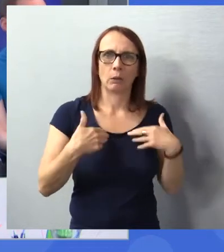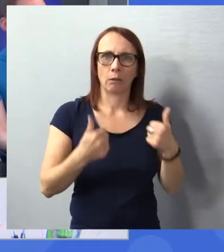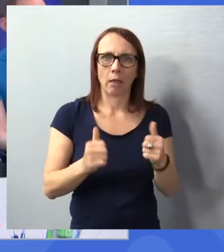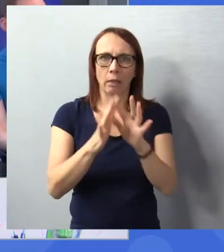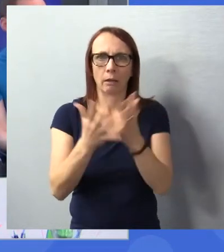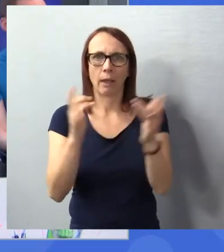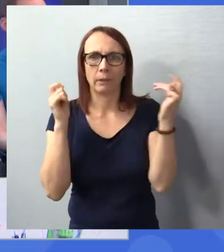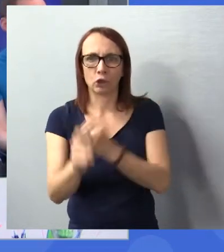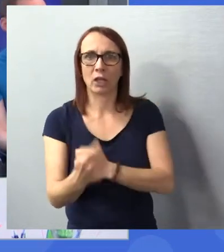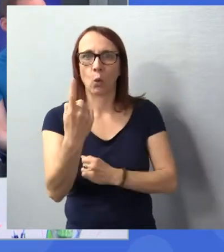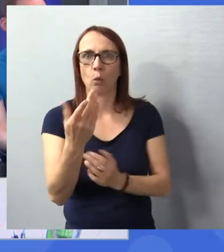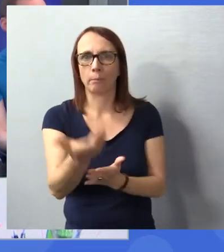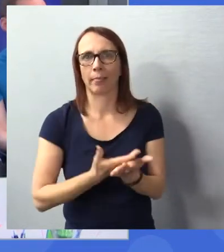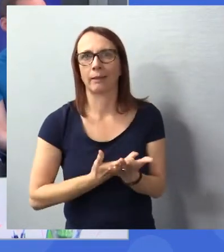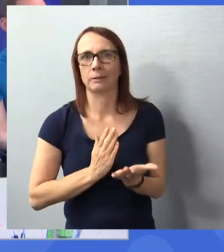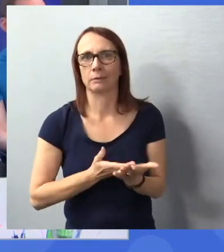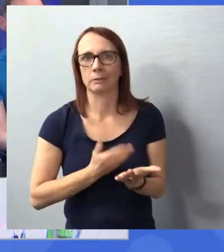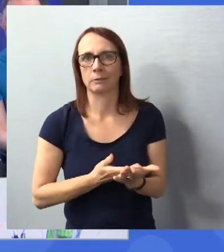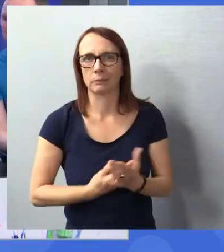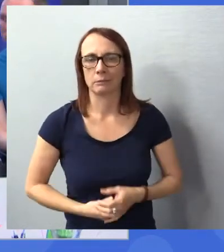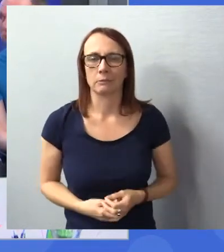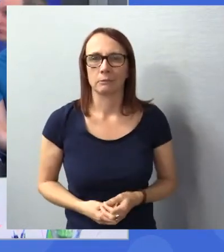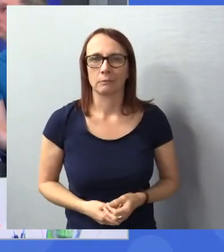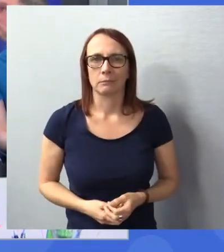all in one Constitution